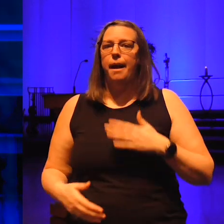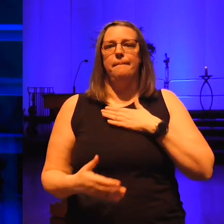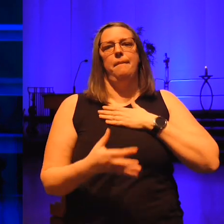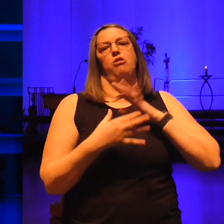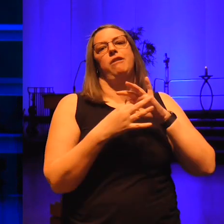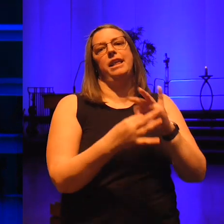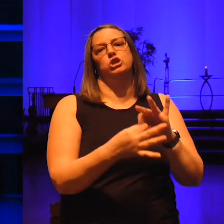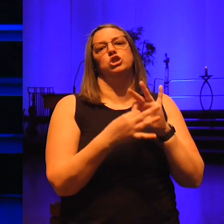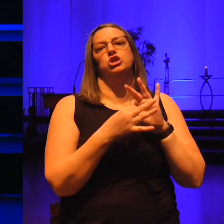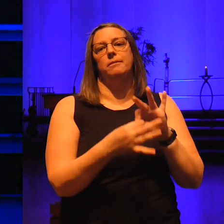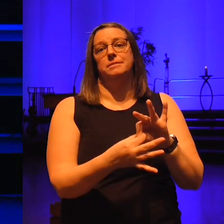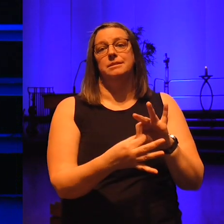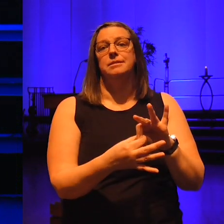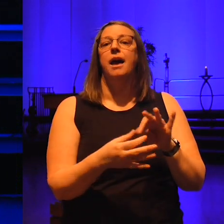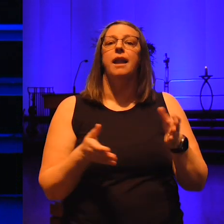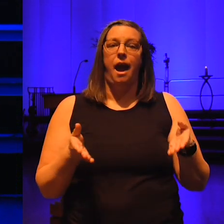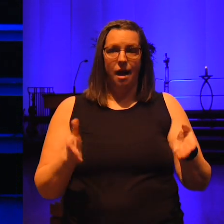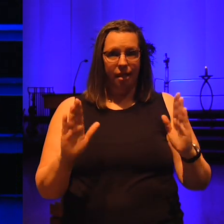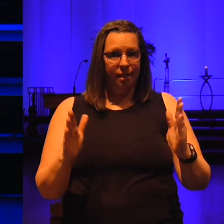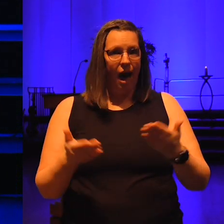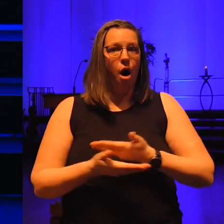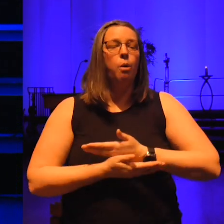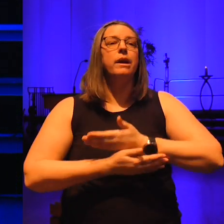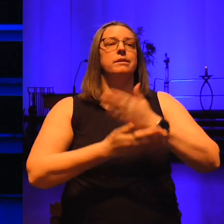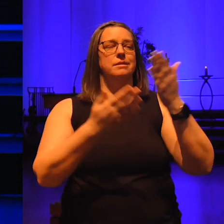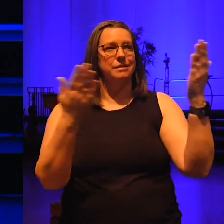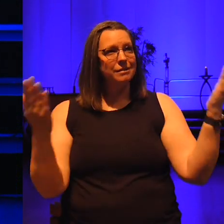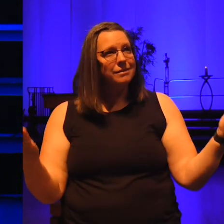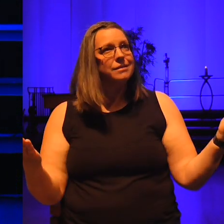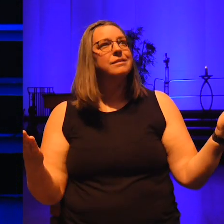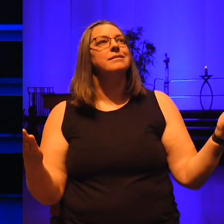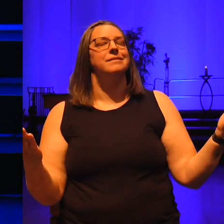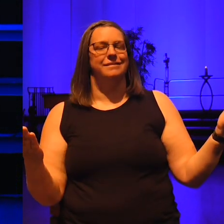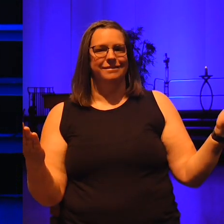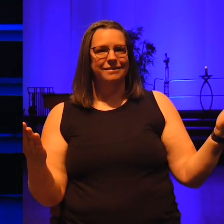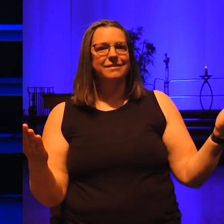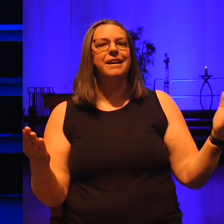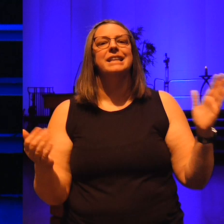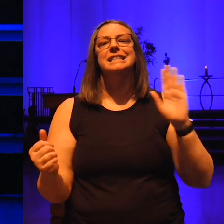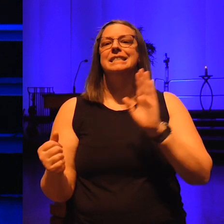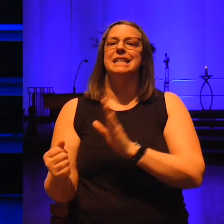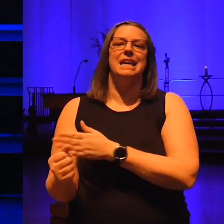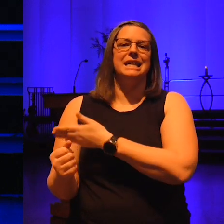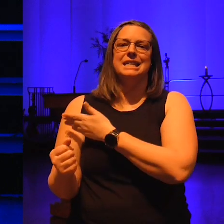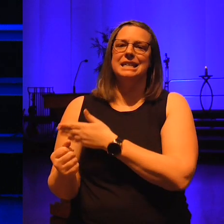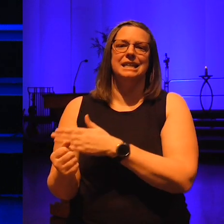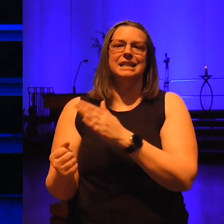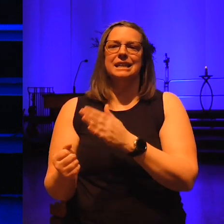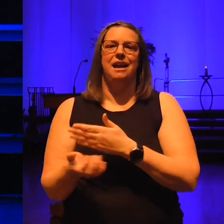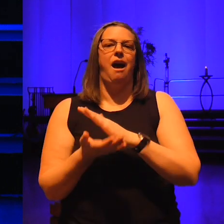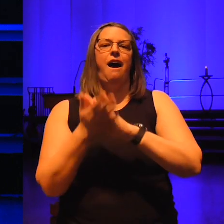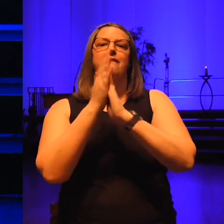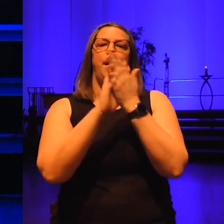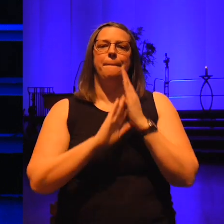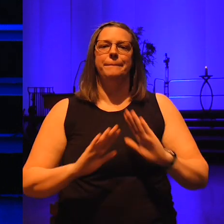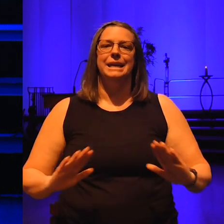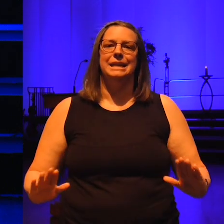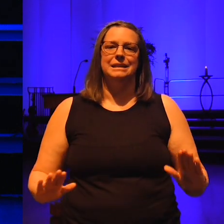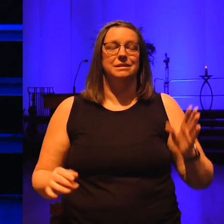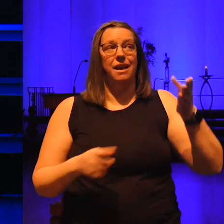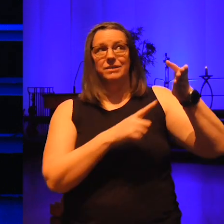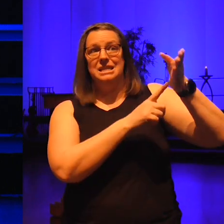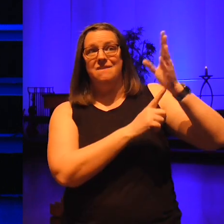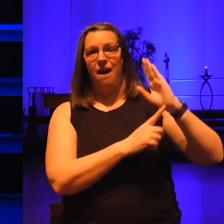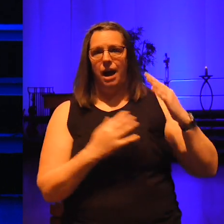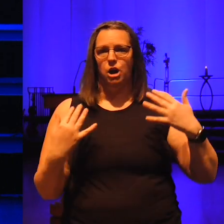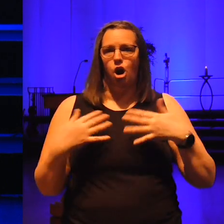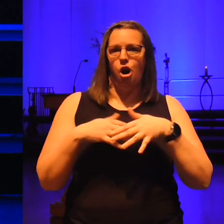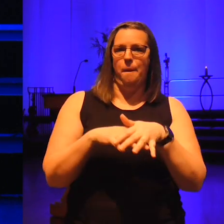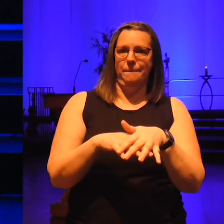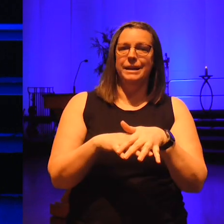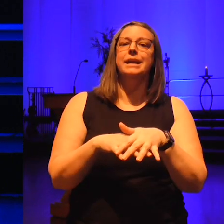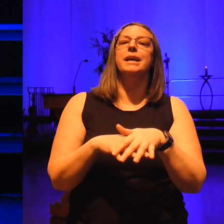and I allow it to sing of that Mosaic of divine peace of divine Harmony and of the one soul that